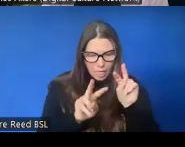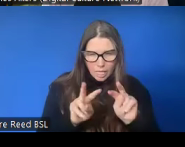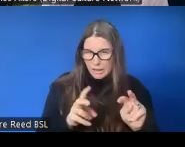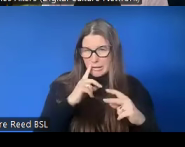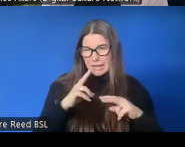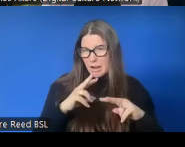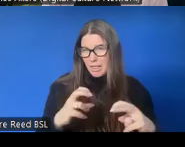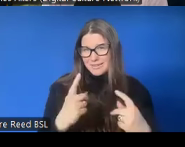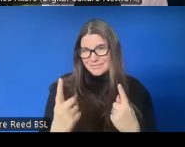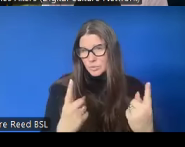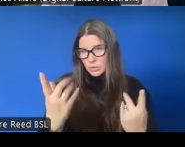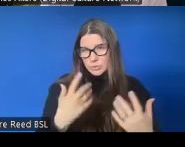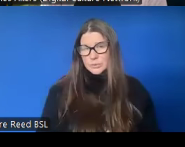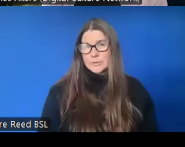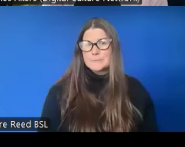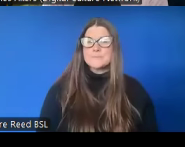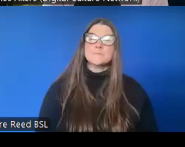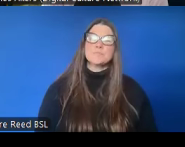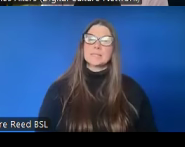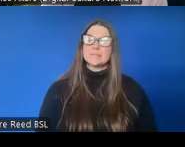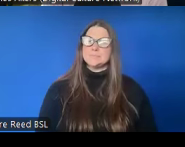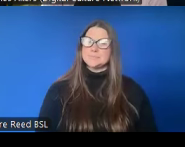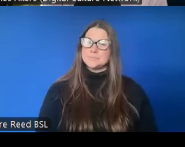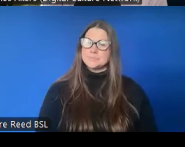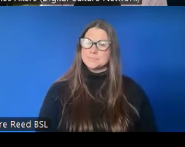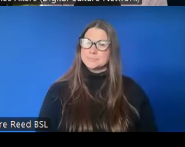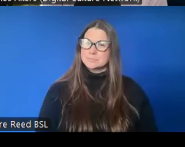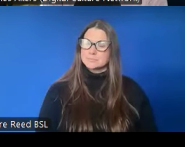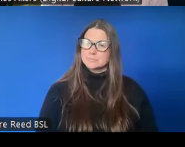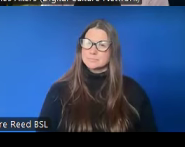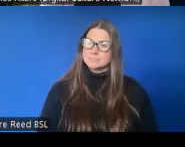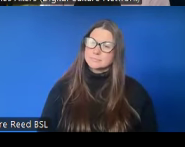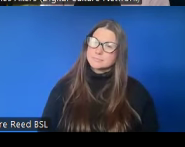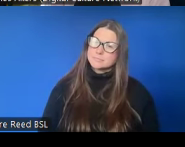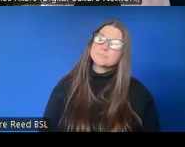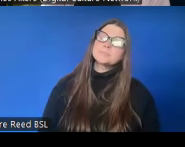It's thinking about the data that you have.